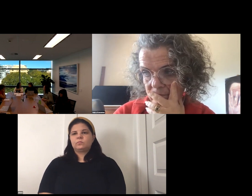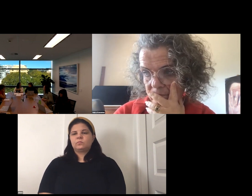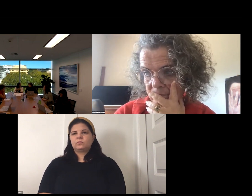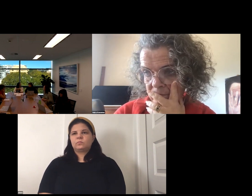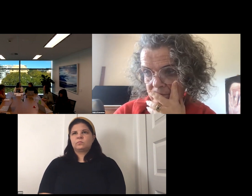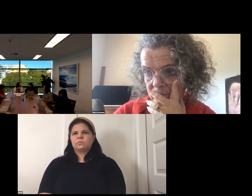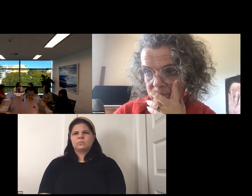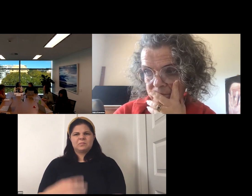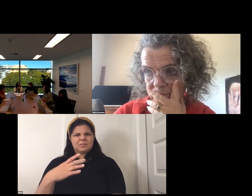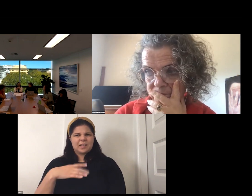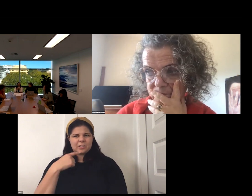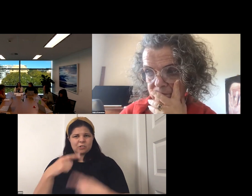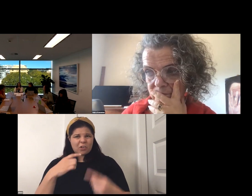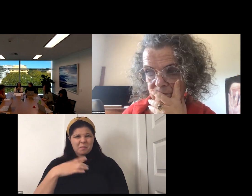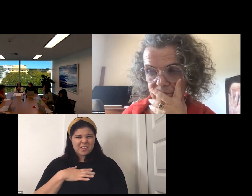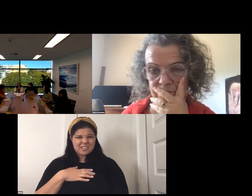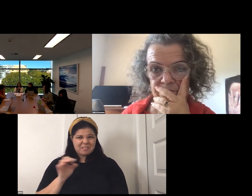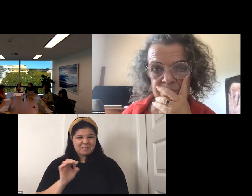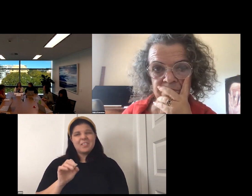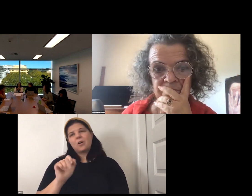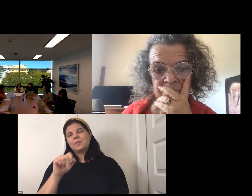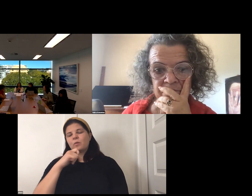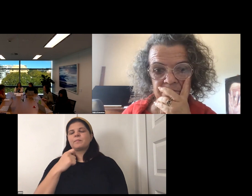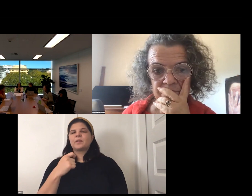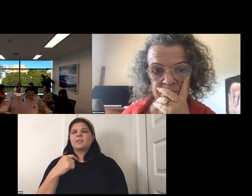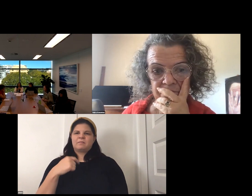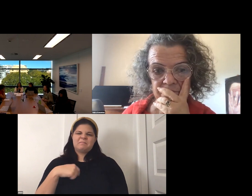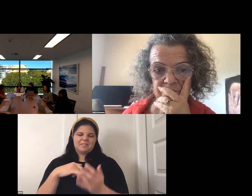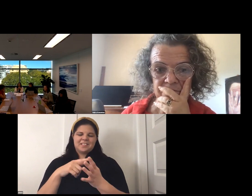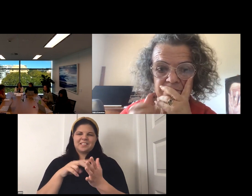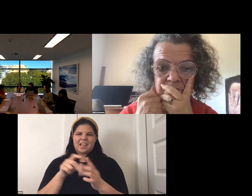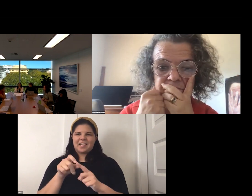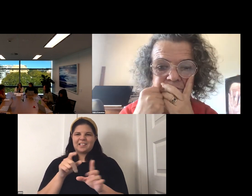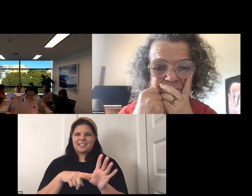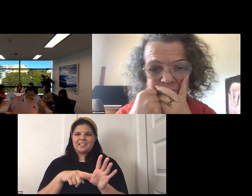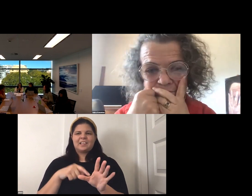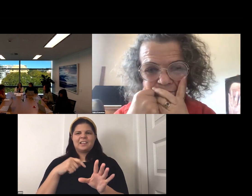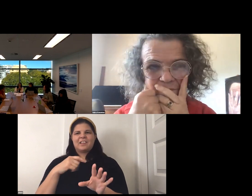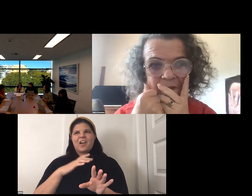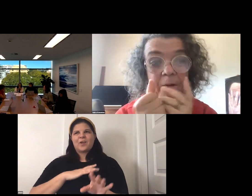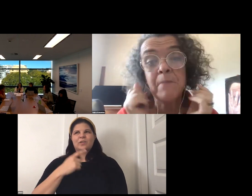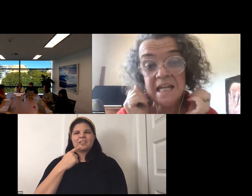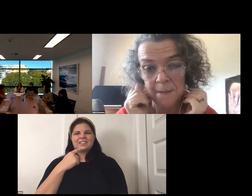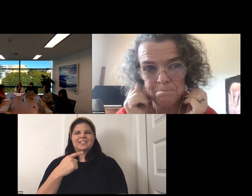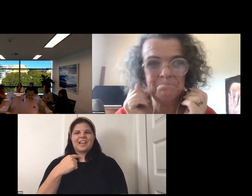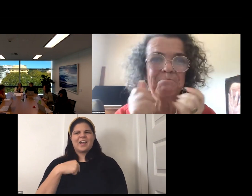yes, OK, I will. I am Sandy, I'd like to say I'm in my middle years.